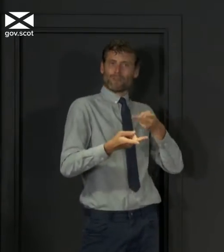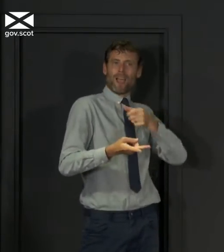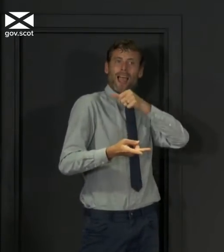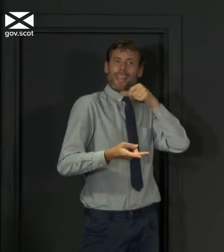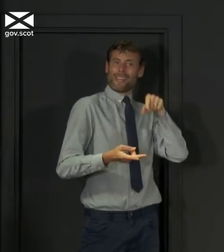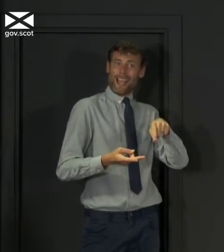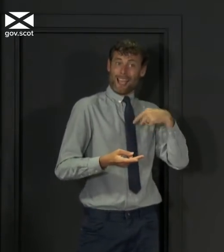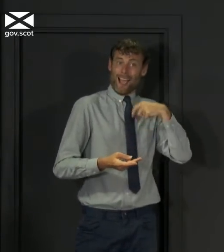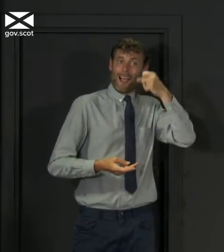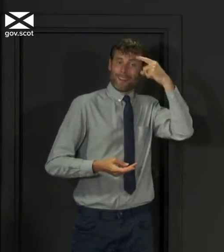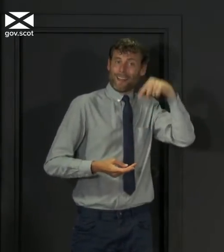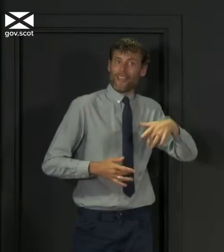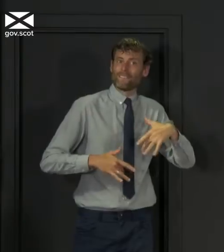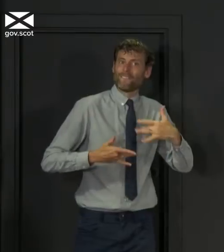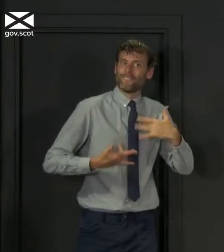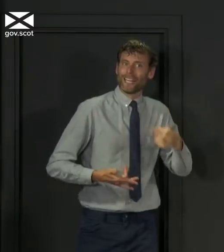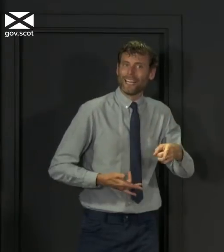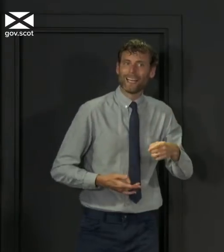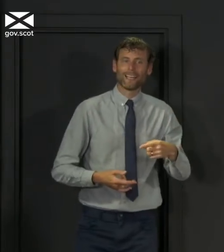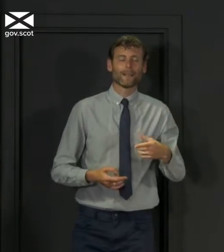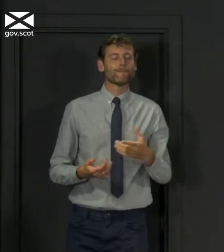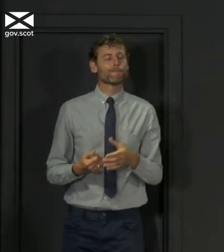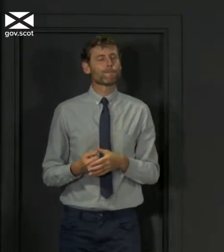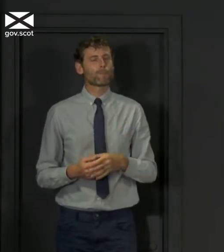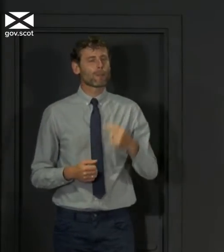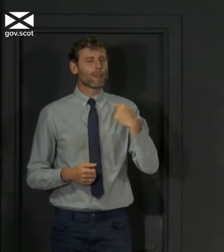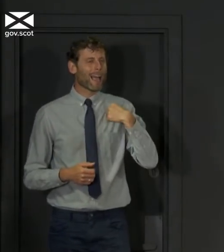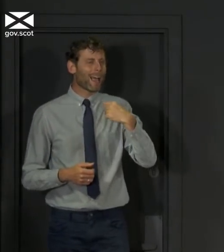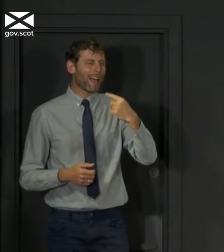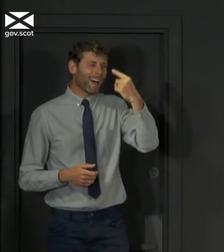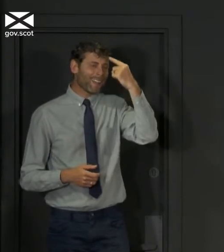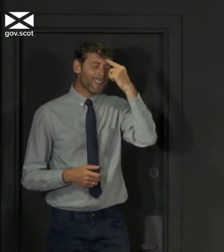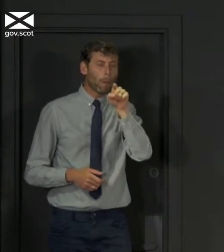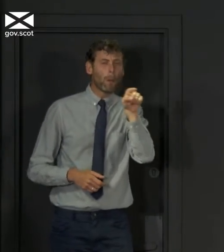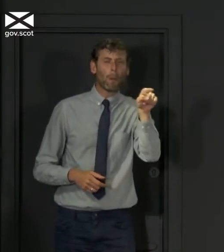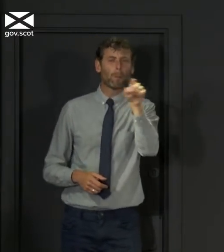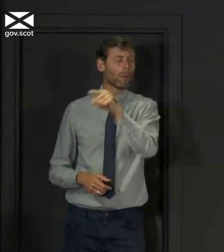that and I don't think anybody, or very many people, are taking action deliberately because